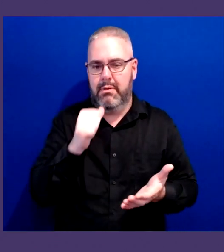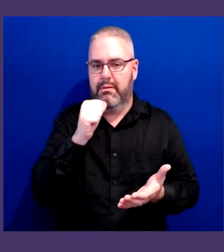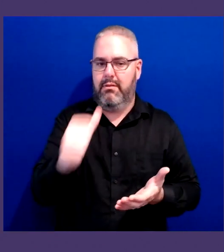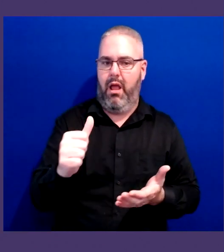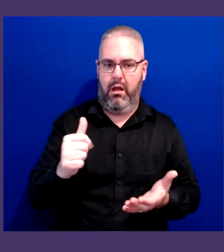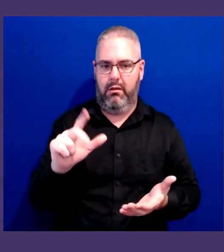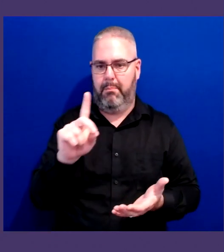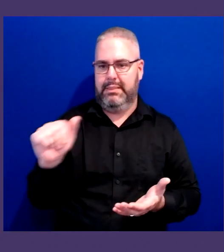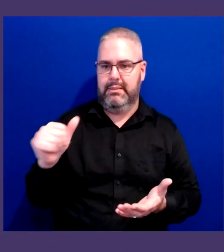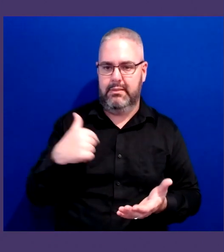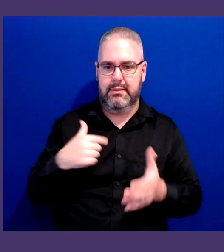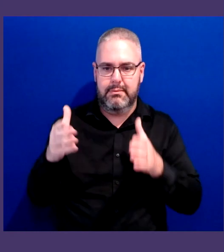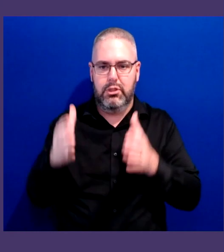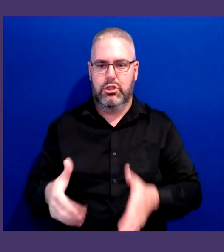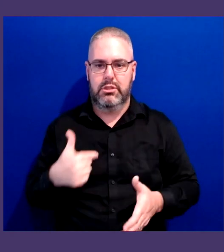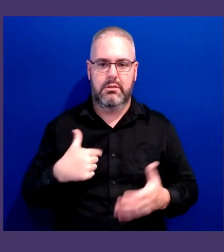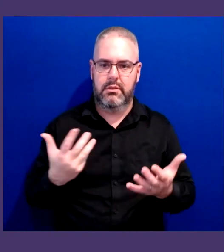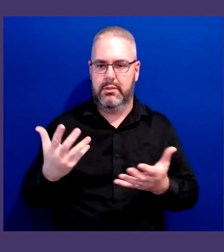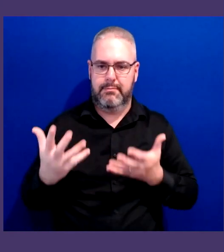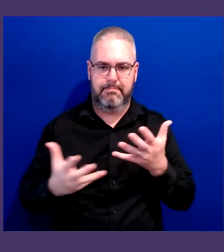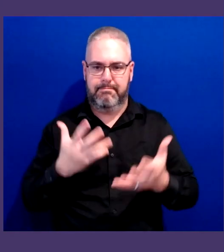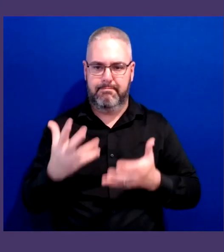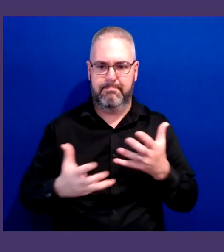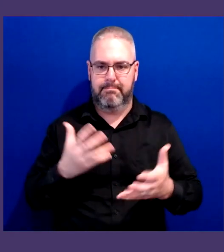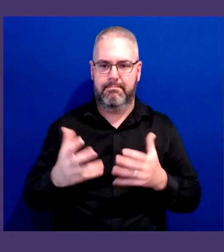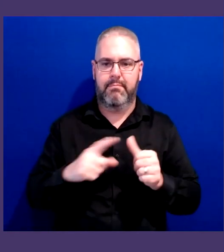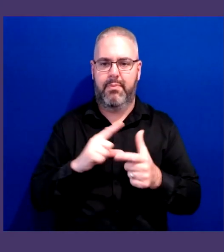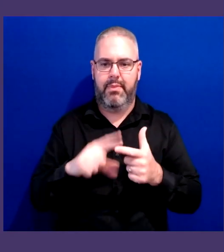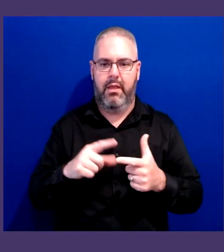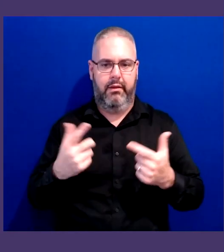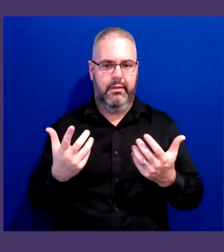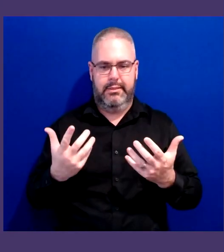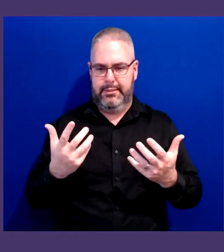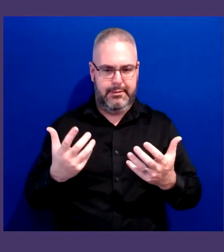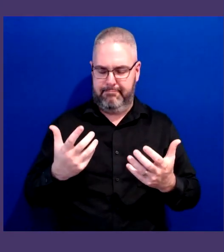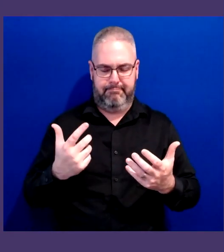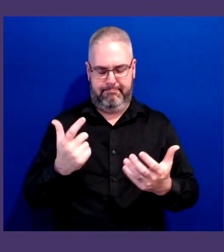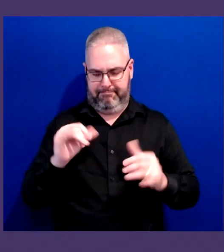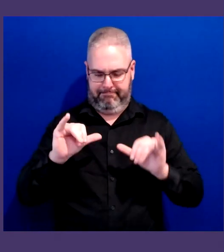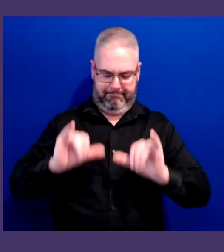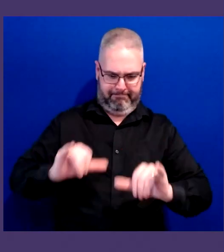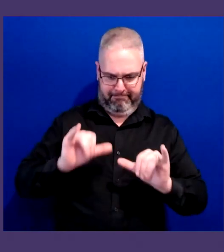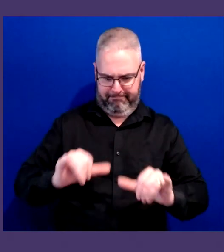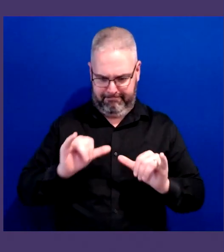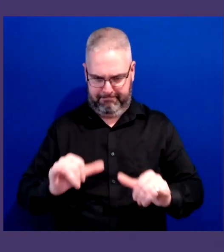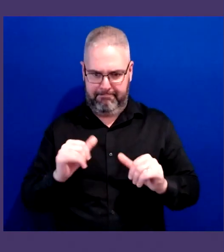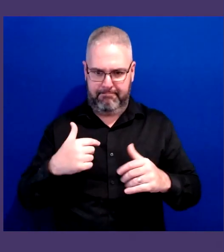It took me a while to realize that disability pride is